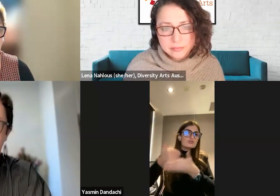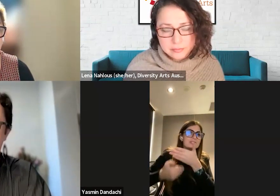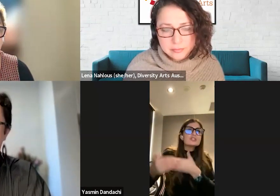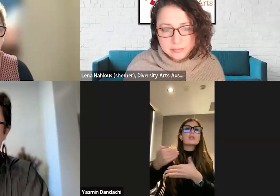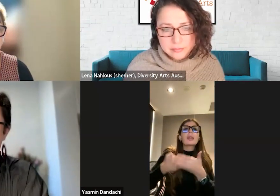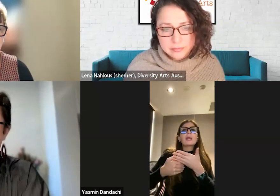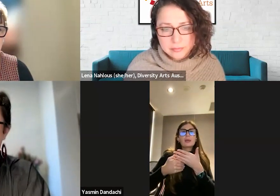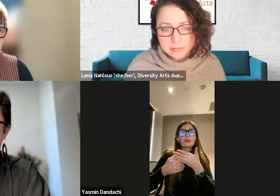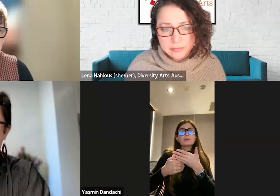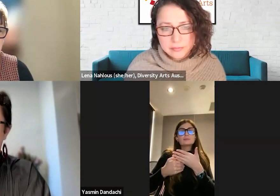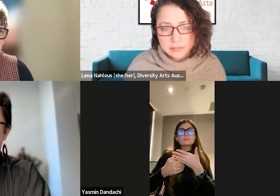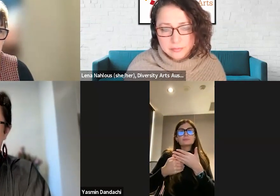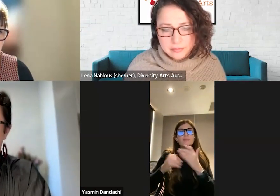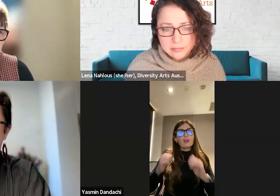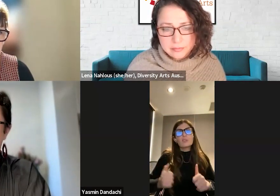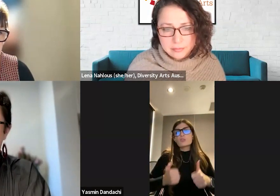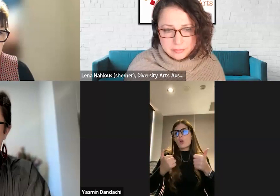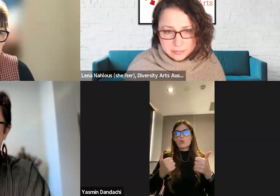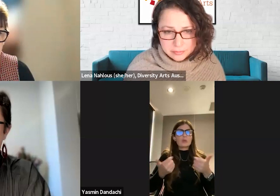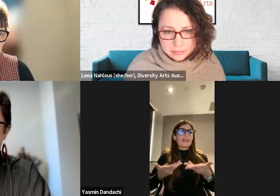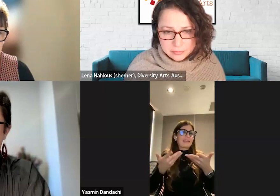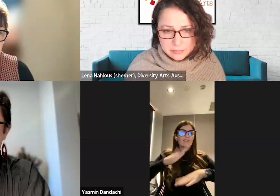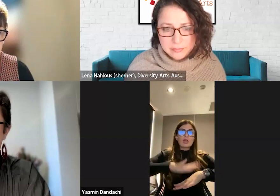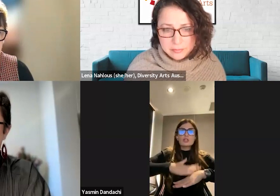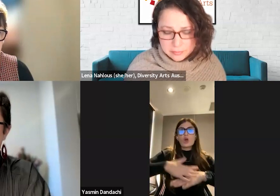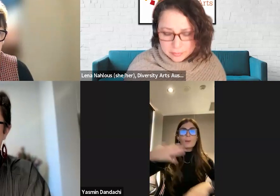by their own largesse, give their time voluntarily and I think that that's